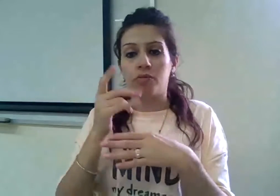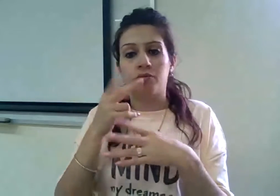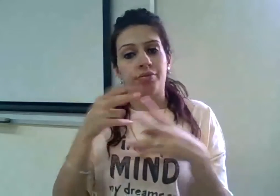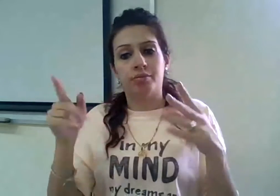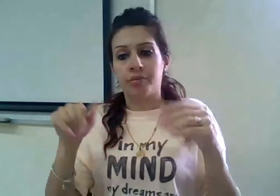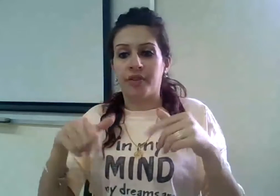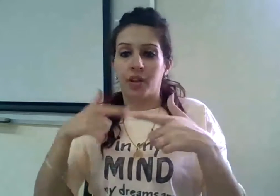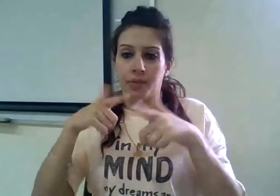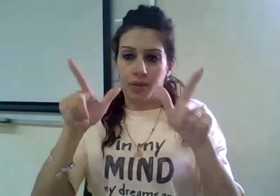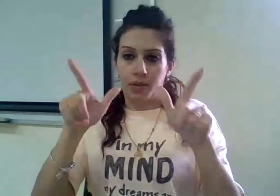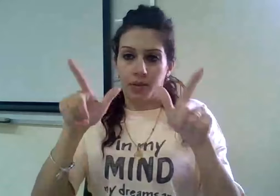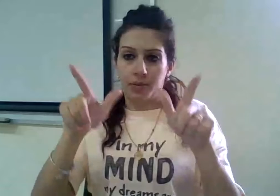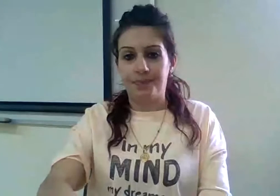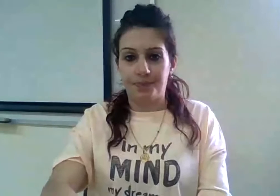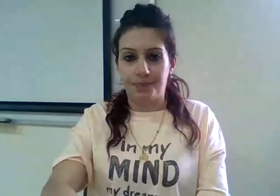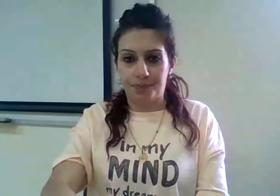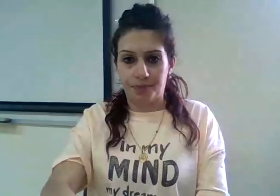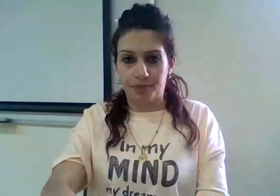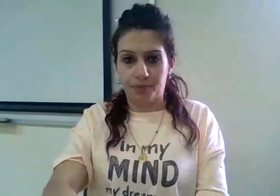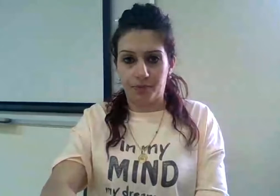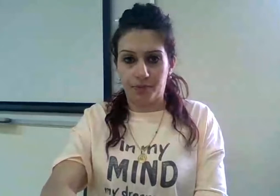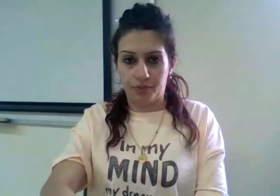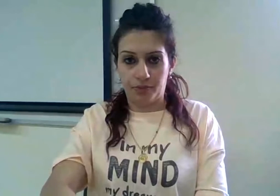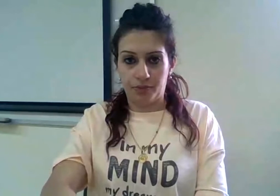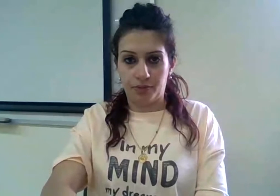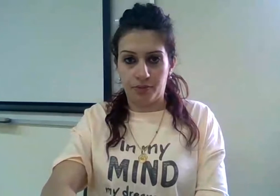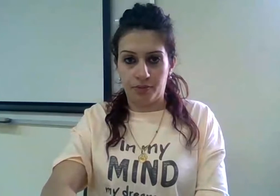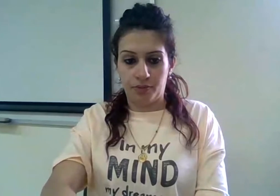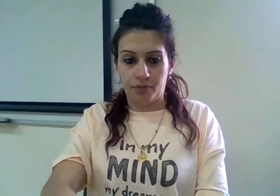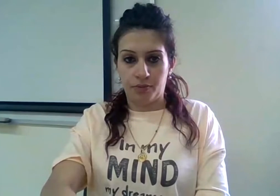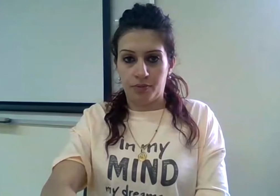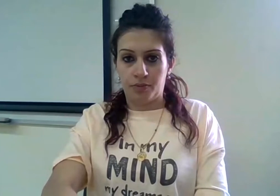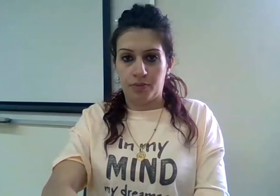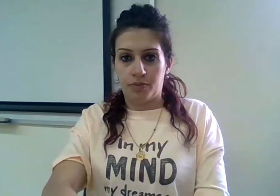We decided, because also it's usually a larger crowd of participants,